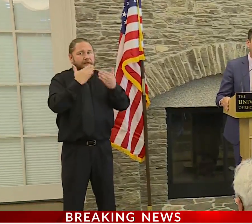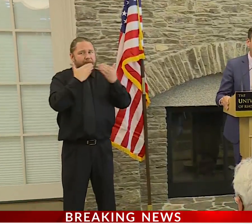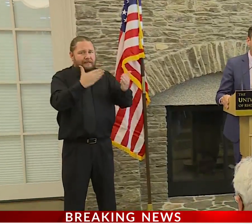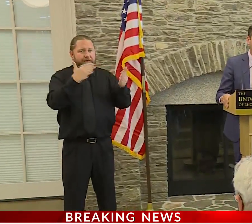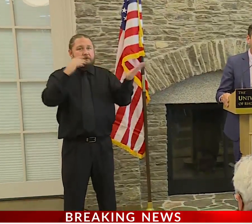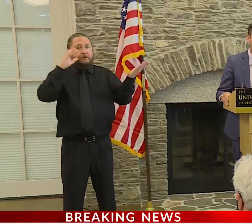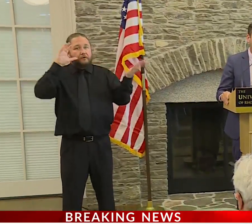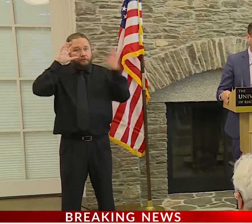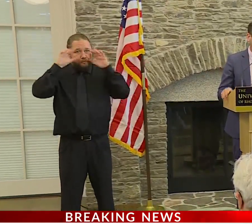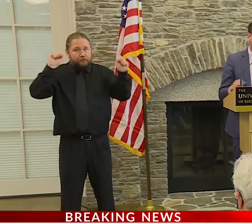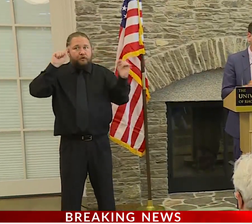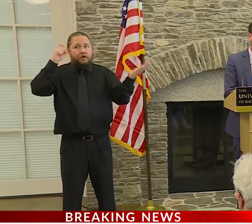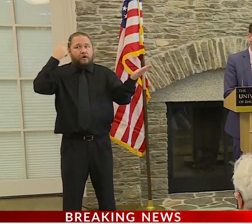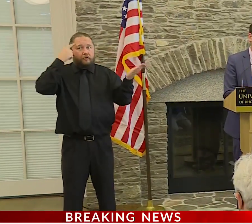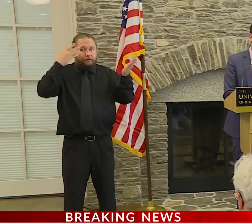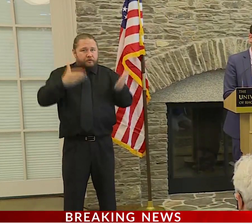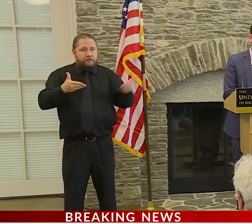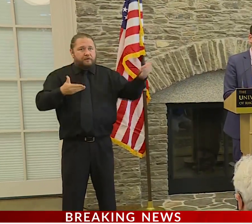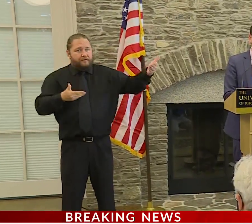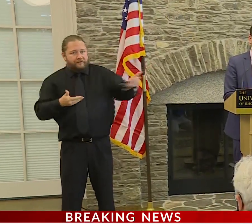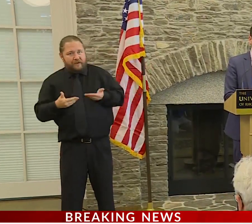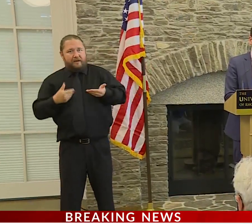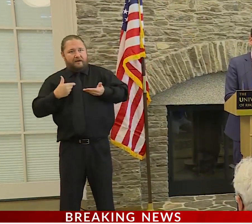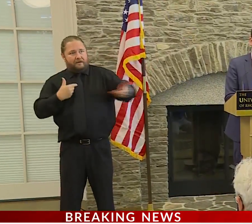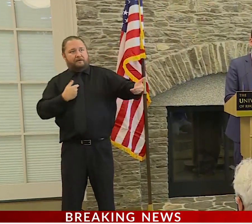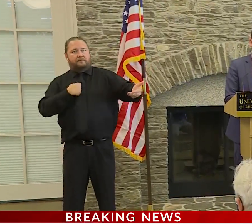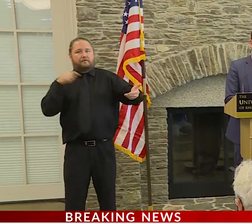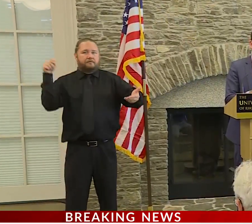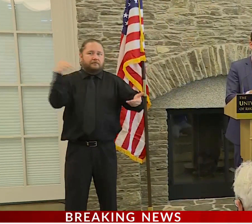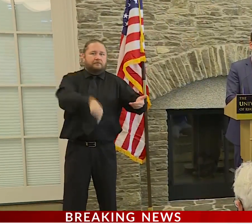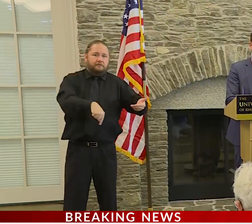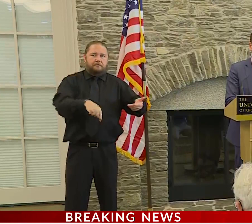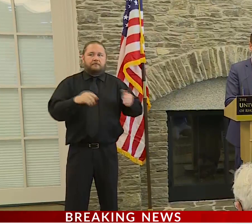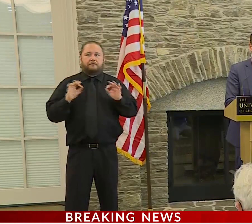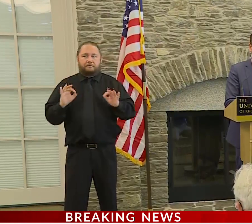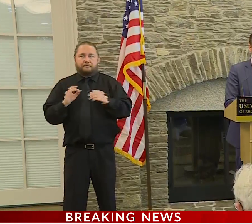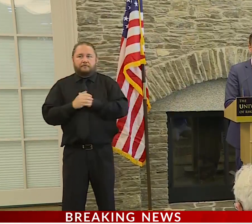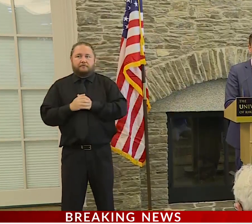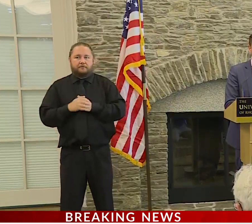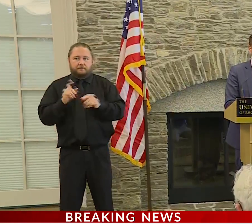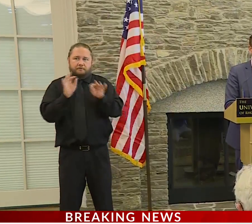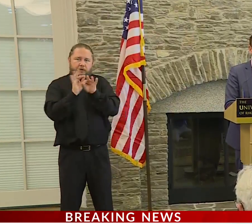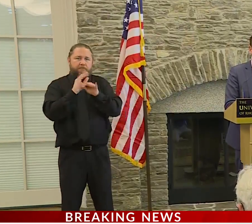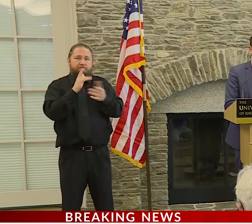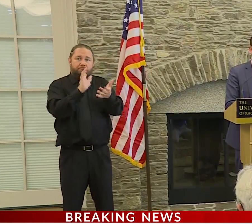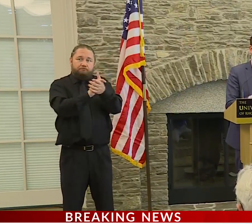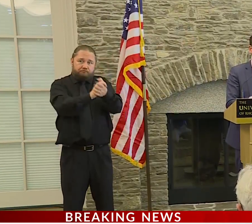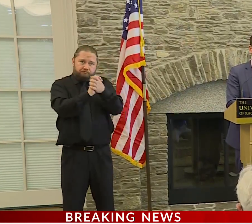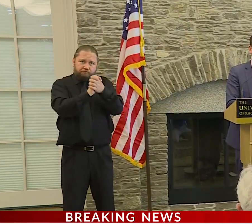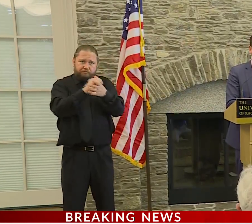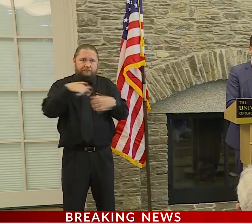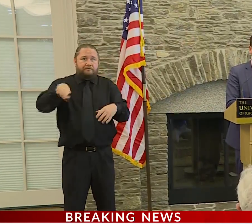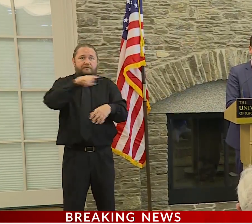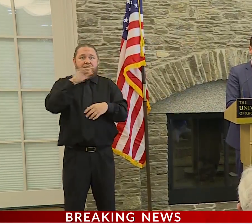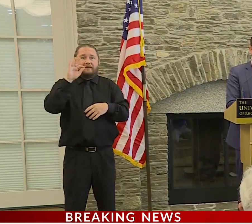COMMISSIONER KOFI. THANK YOU. THANK TO PRESIDENT GOVERNOR KEY FOR HAVE IN OUR OFFICE HERE TODAY.